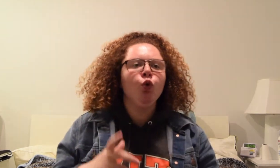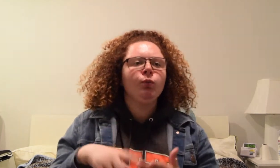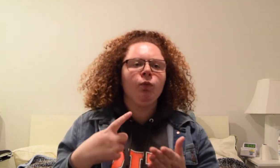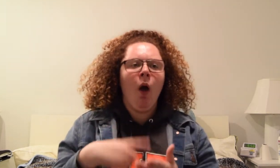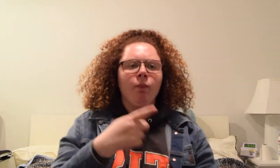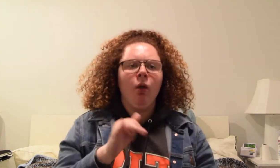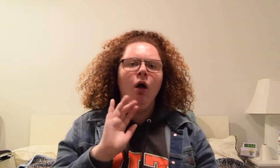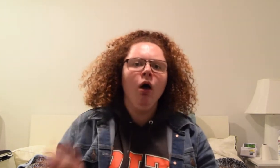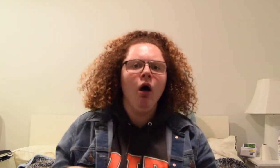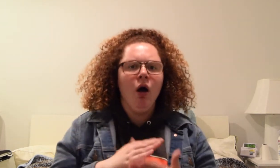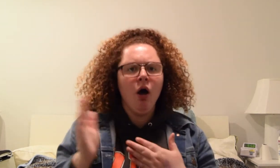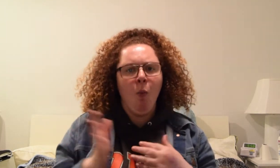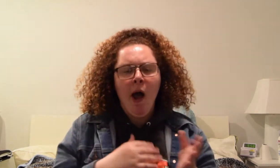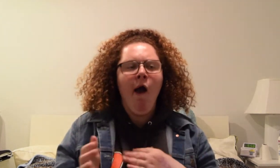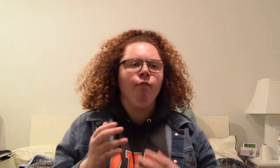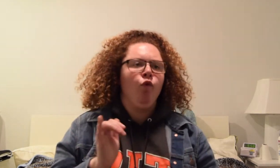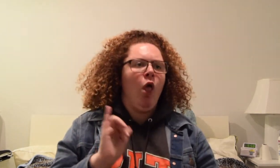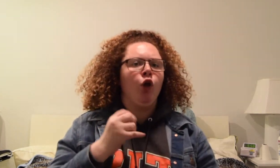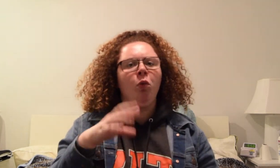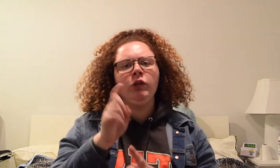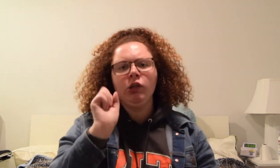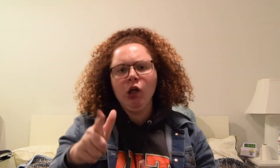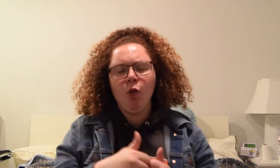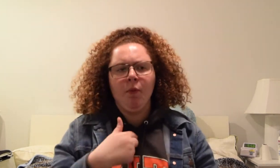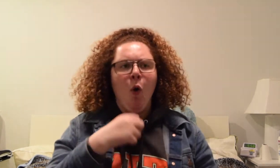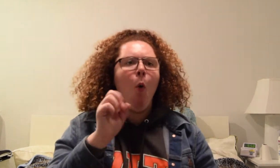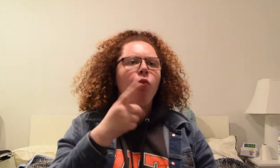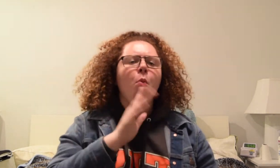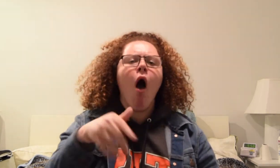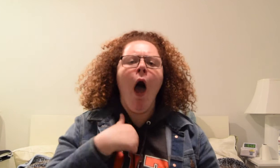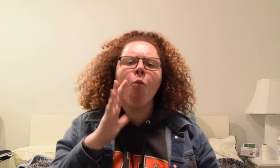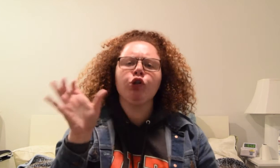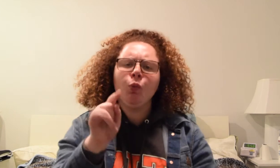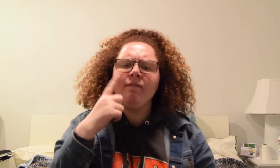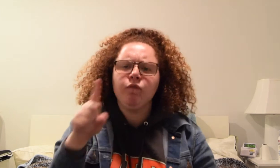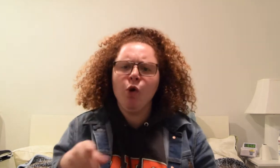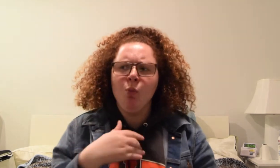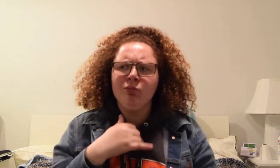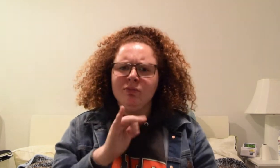They would sometimes ignore or push me away like they don't want to deal with me Or they would tell me that they would do it for me